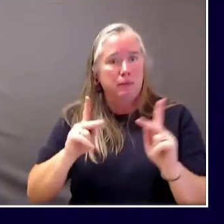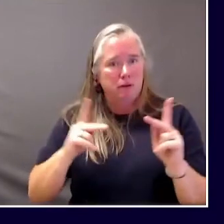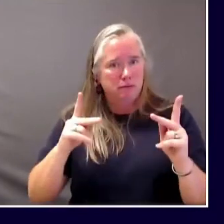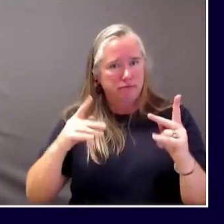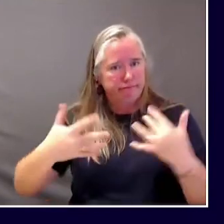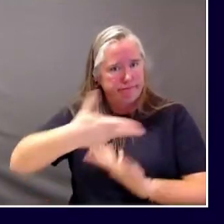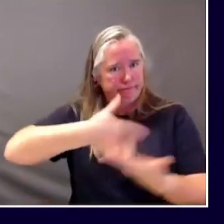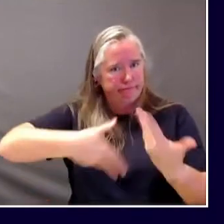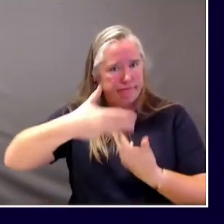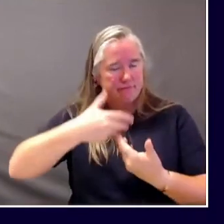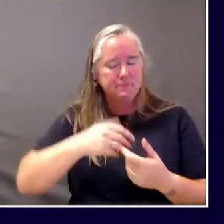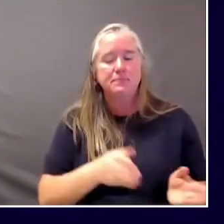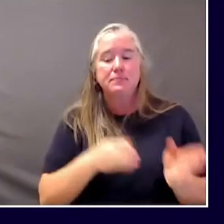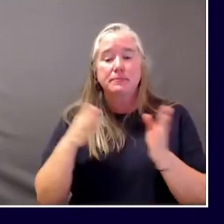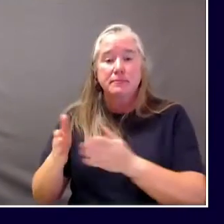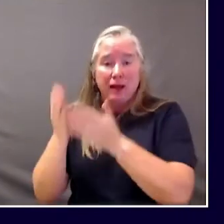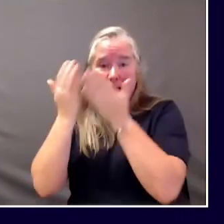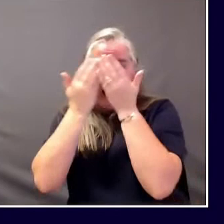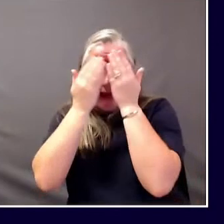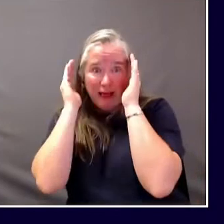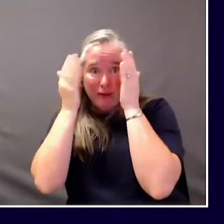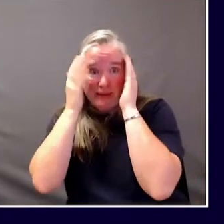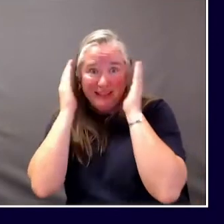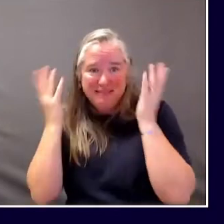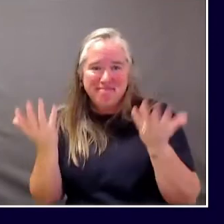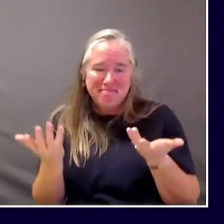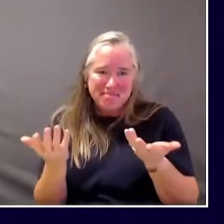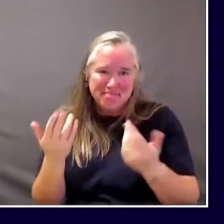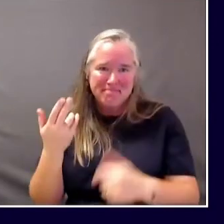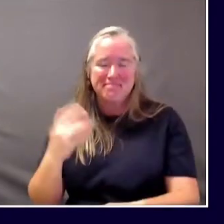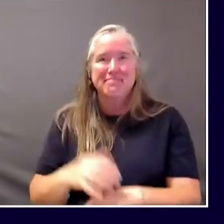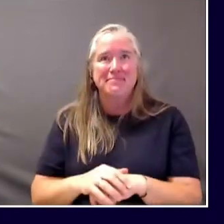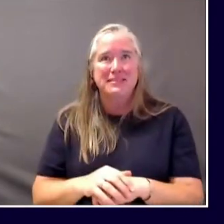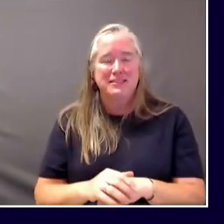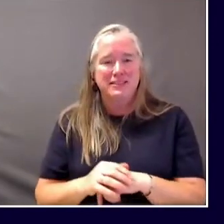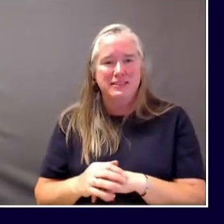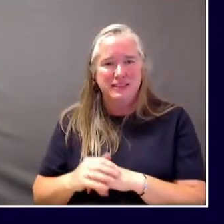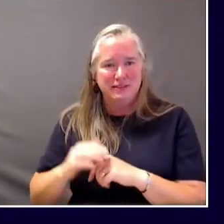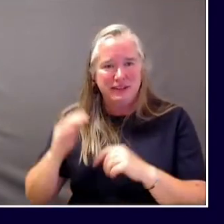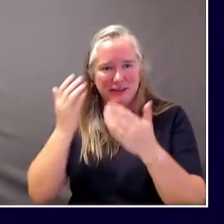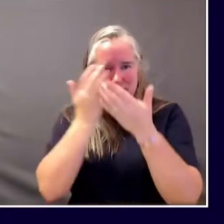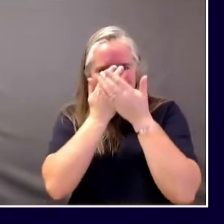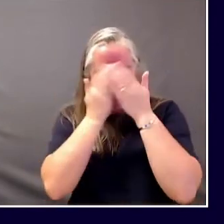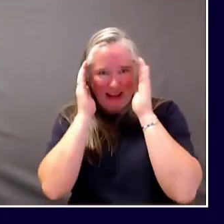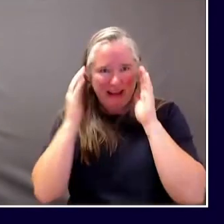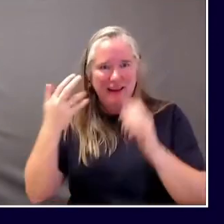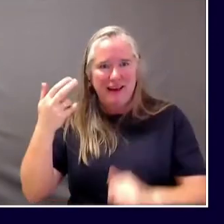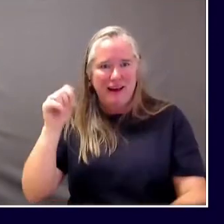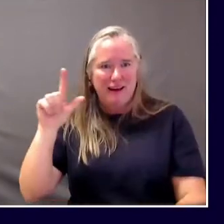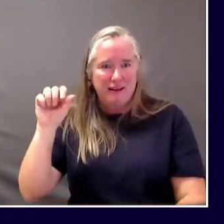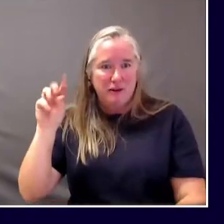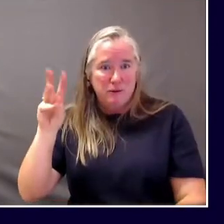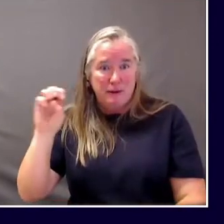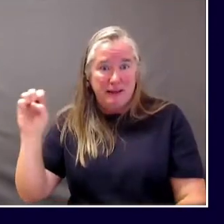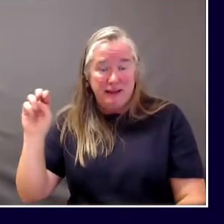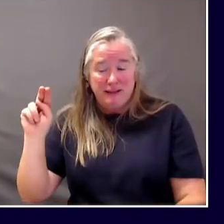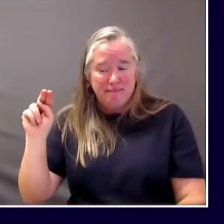Halloween I don't know I know that Nirav gene discuss